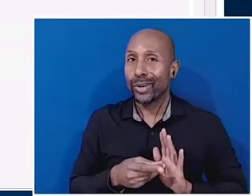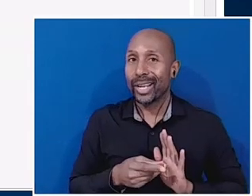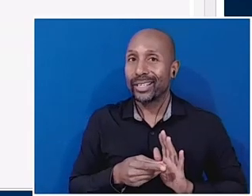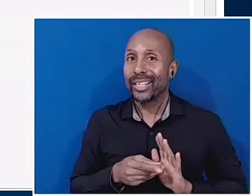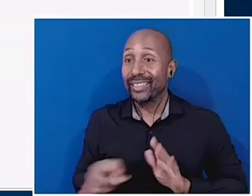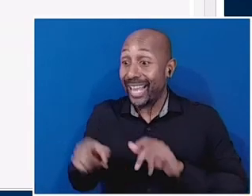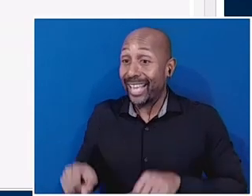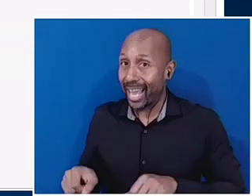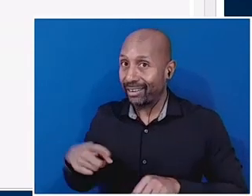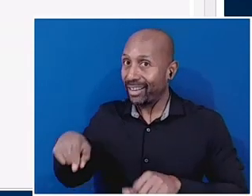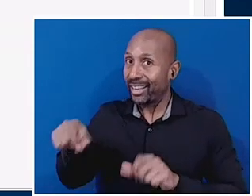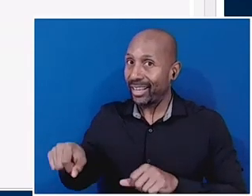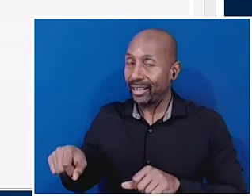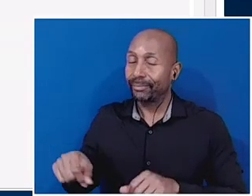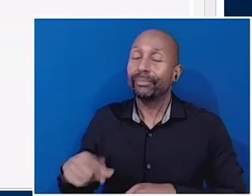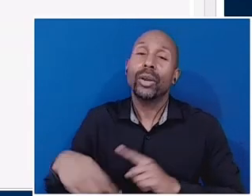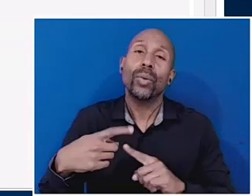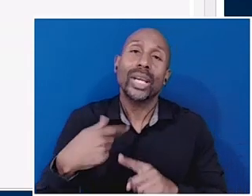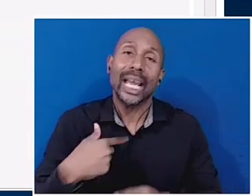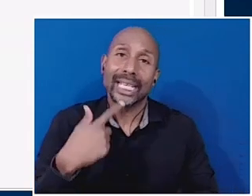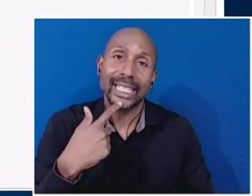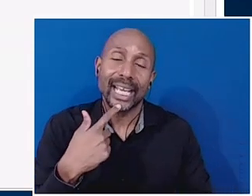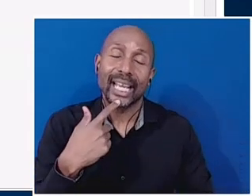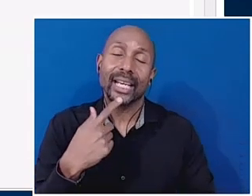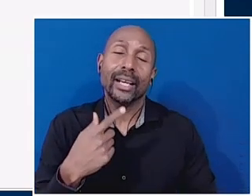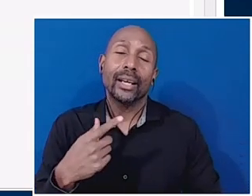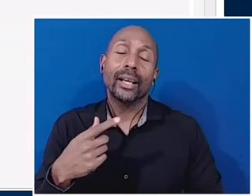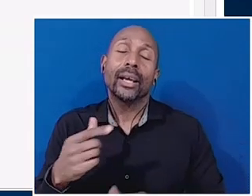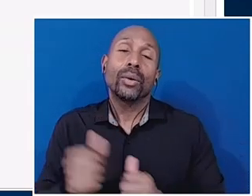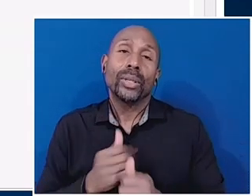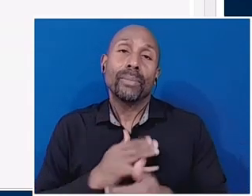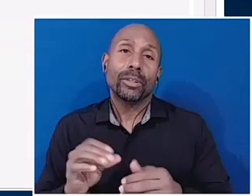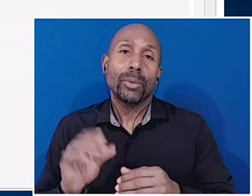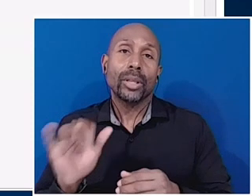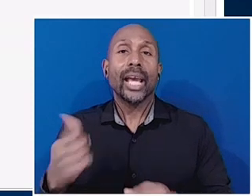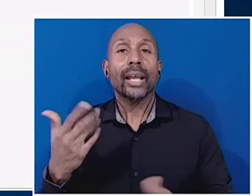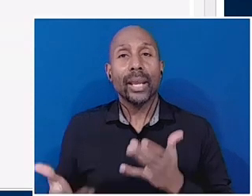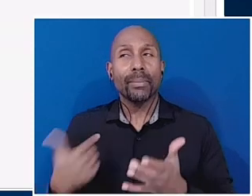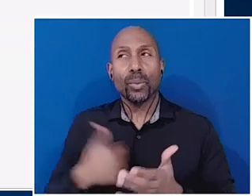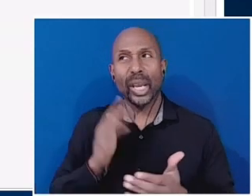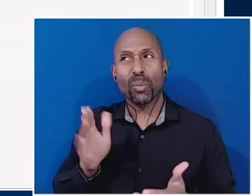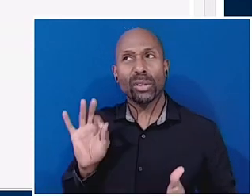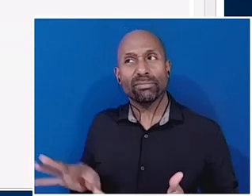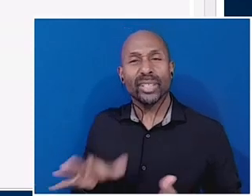language changes, it would be, I think, to provide the clarity you're looking for